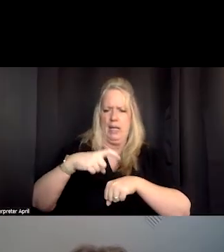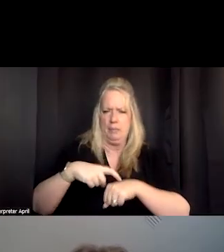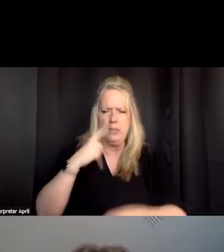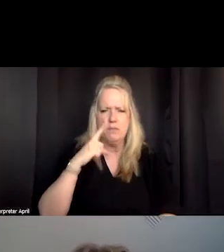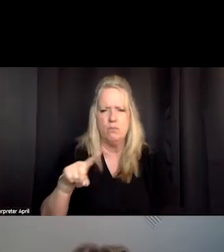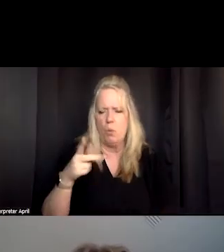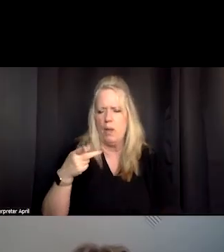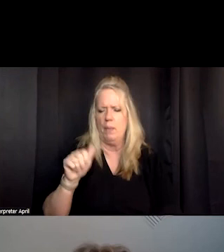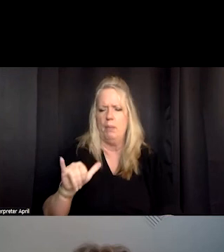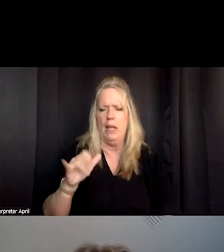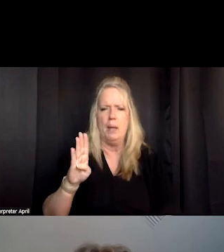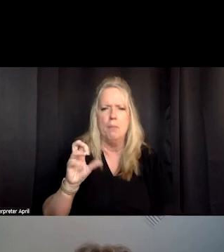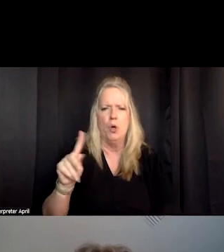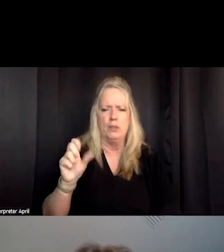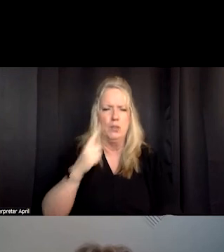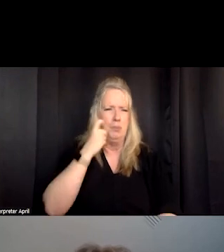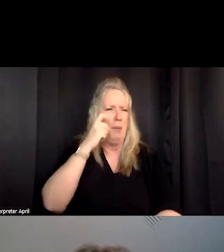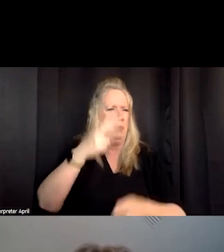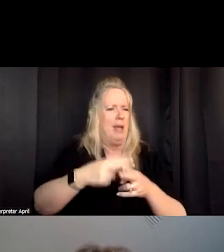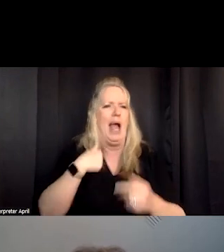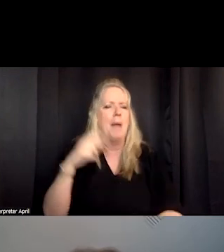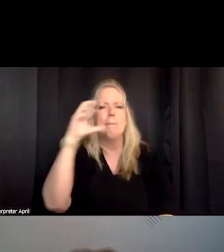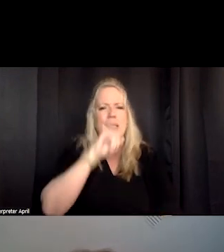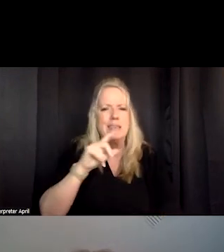AND YOU PROBABLY MENTIONED IT. JUST MISSED IT. WHEN ARE YOU HOPING TO PUSH THOSE OUT?